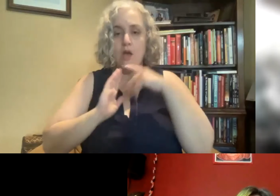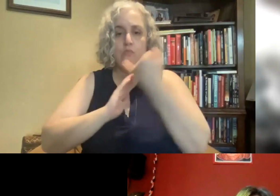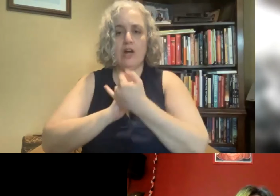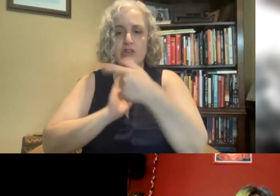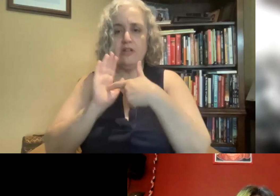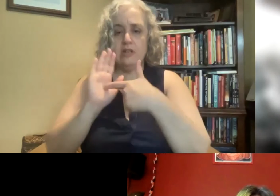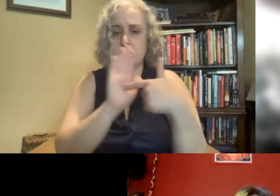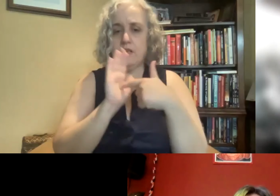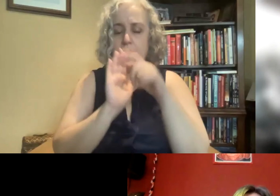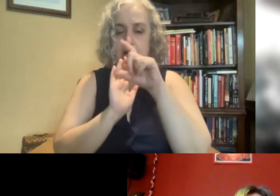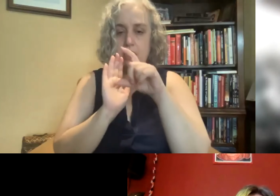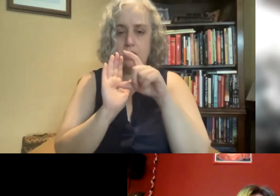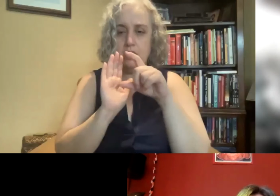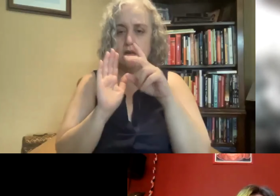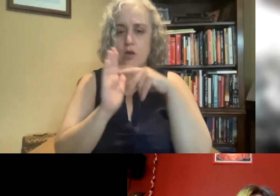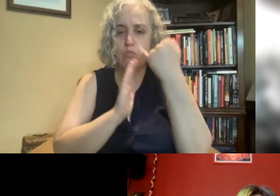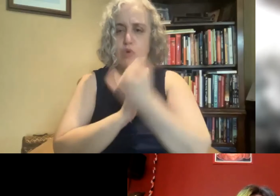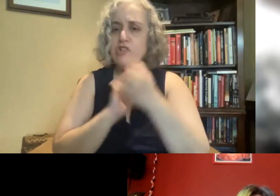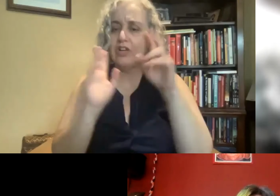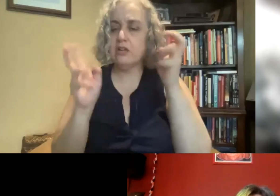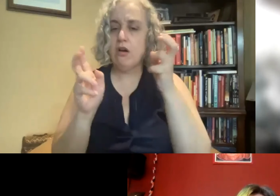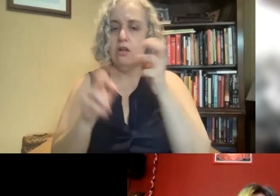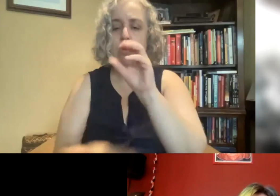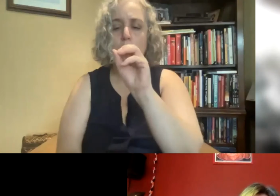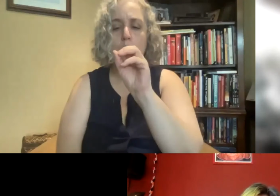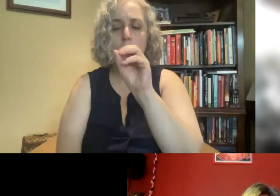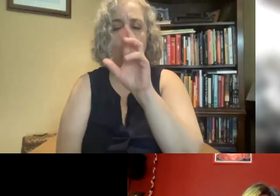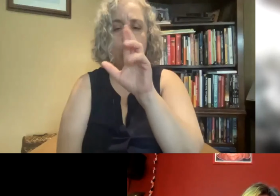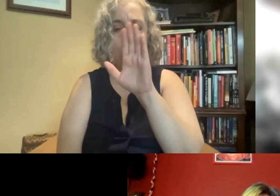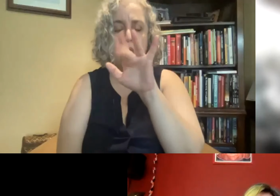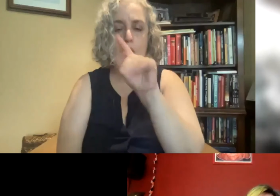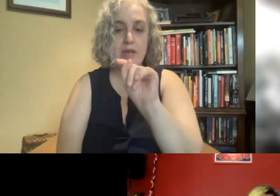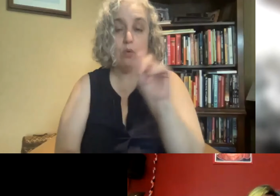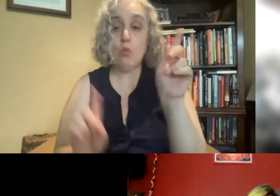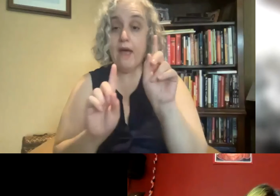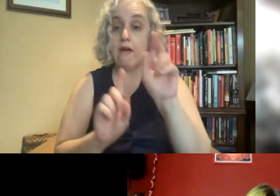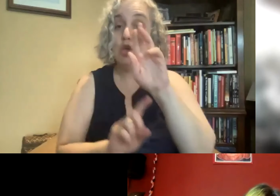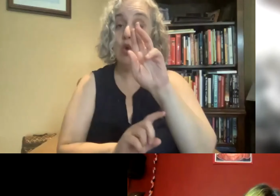there's a project called Orbit in the UK where folks are trained to just